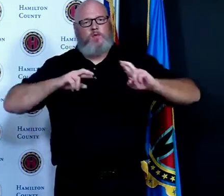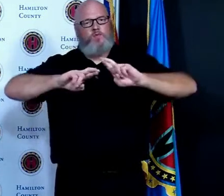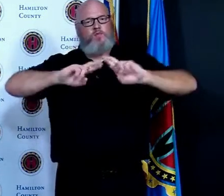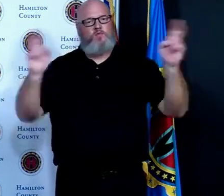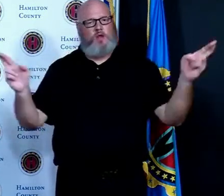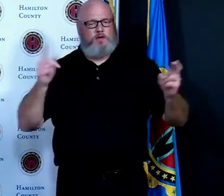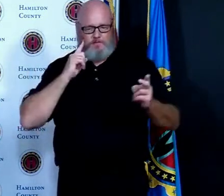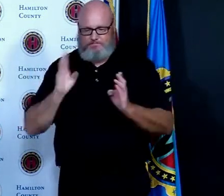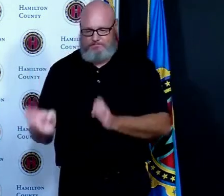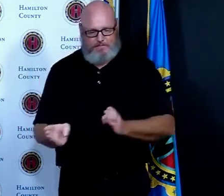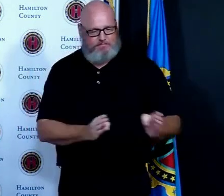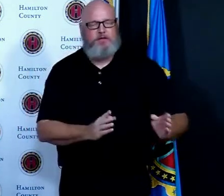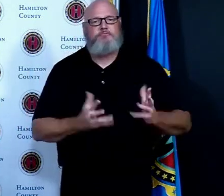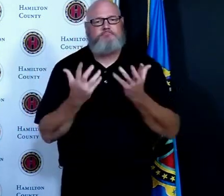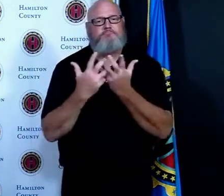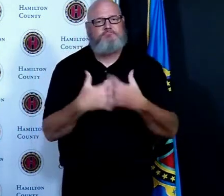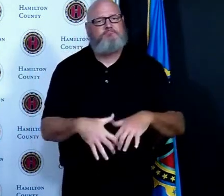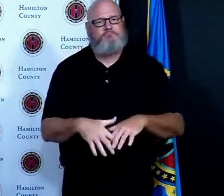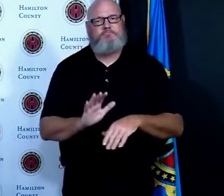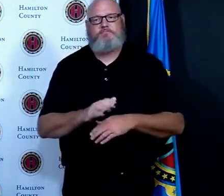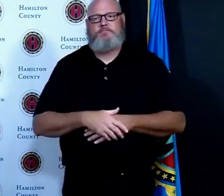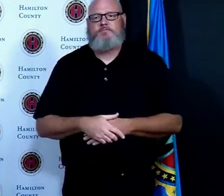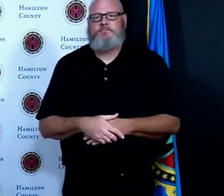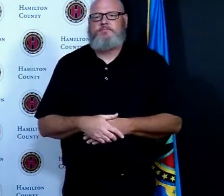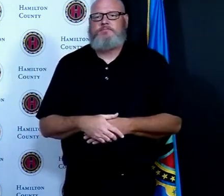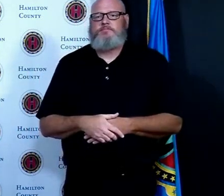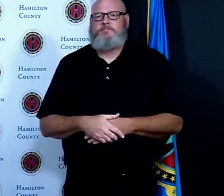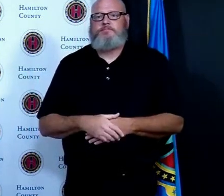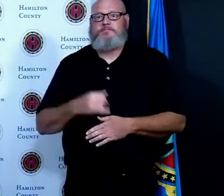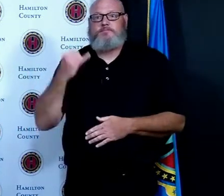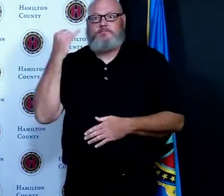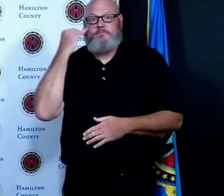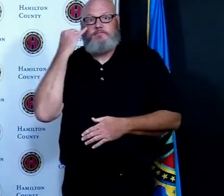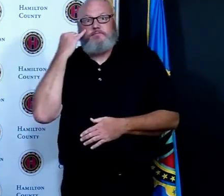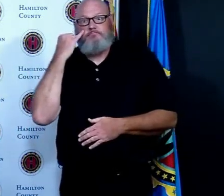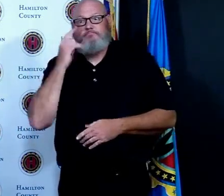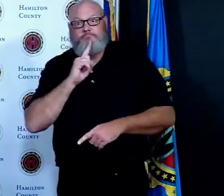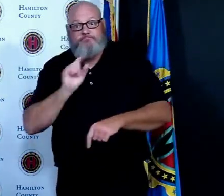in fact if the demand for hospitalizations would occur and those plans are still in place